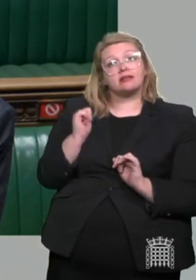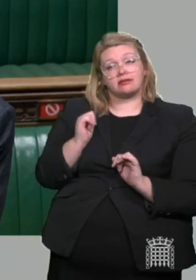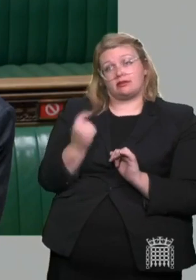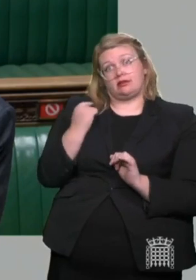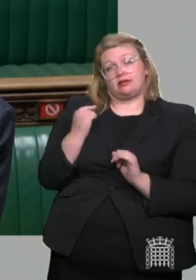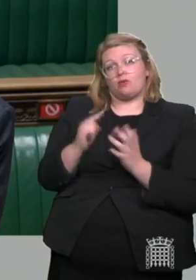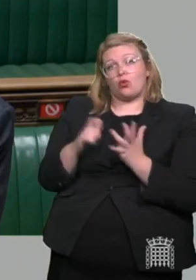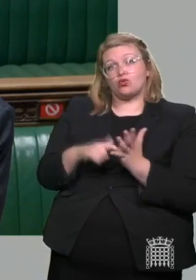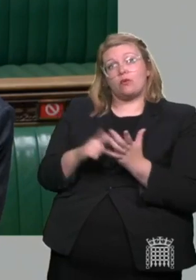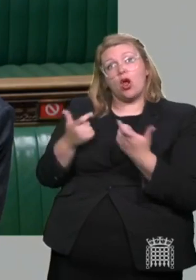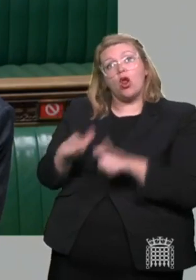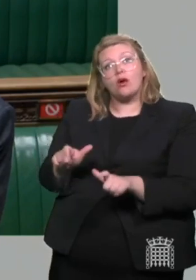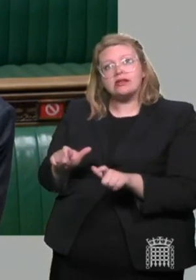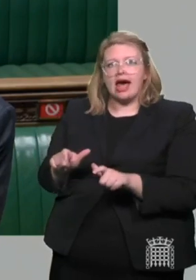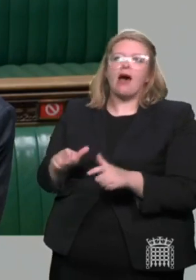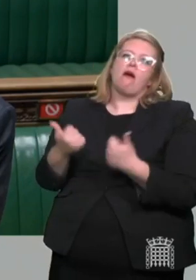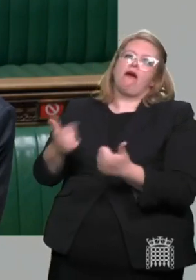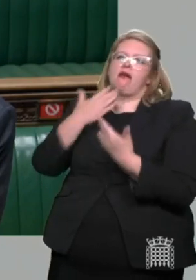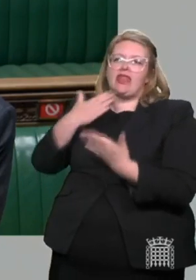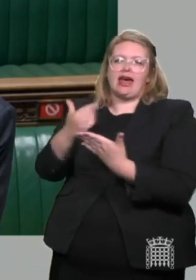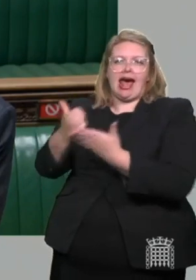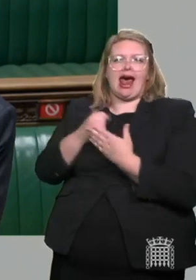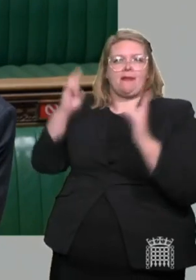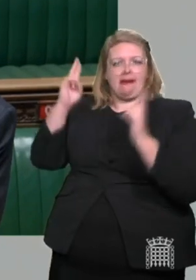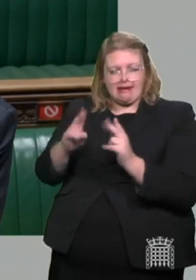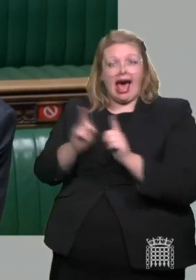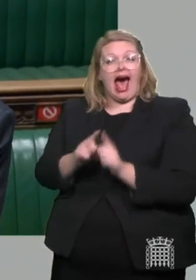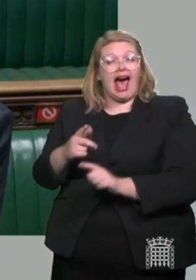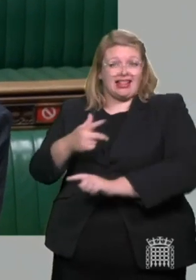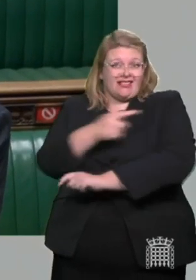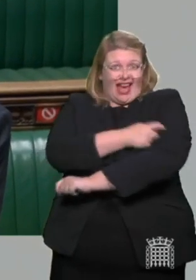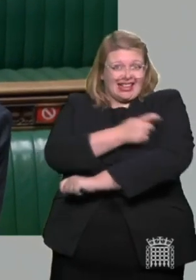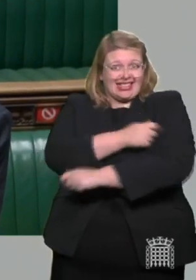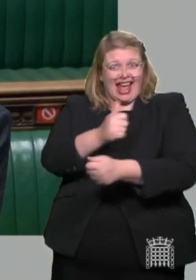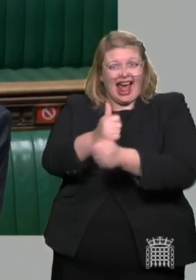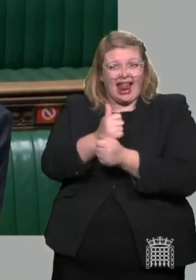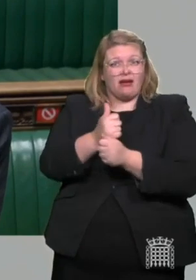vaccine roll-out that we are making the progress we are, and I may say that we are making progress